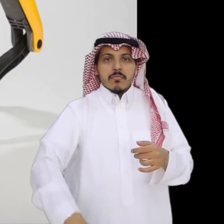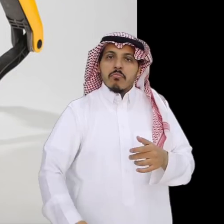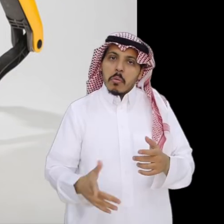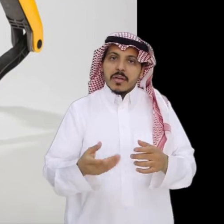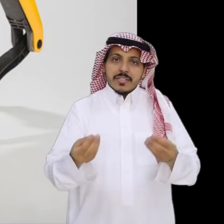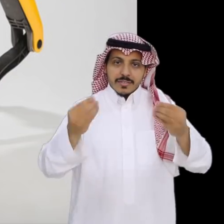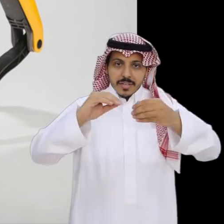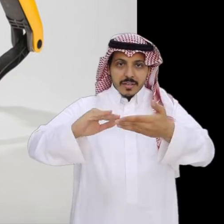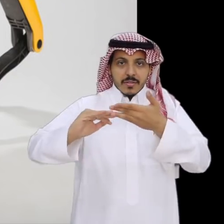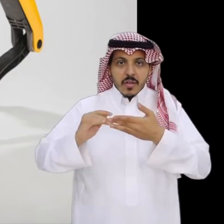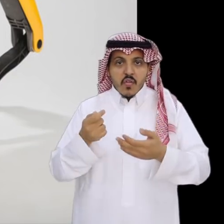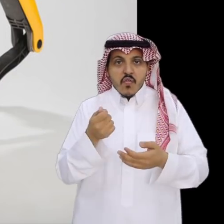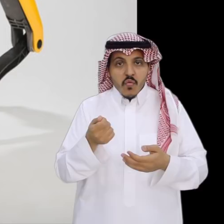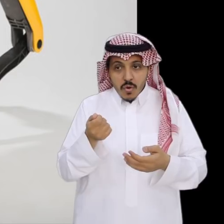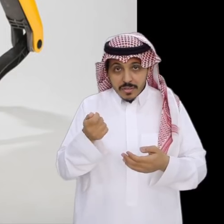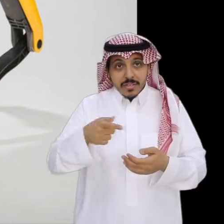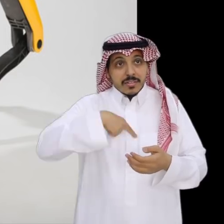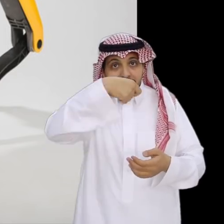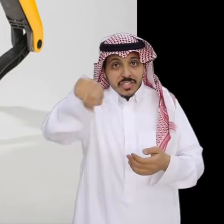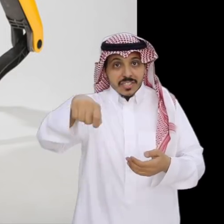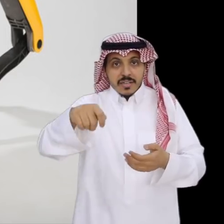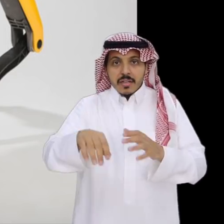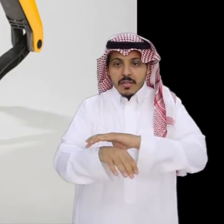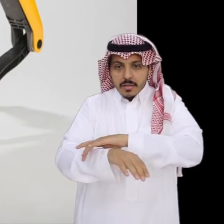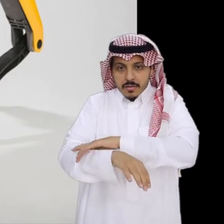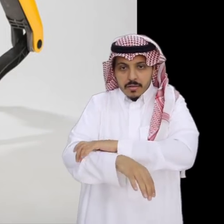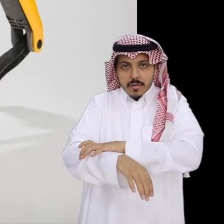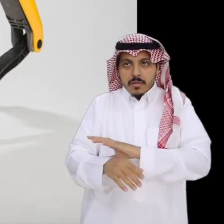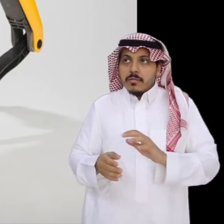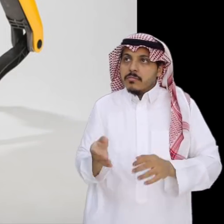We don't exactly know when it will be available in 2019.